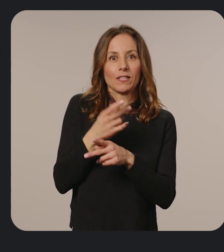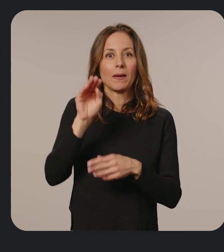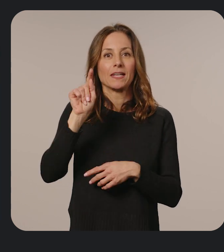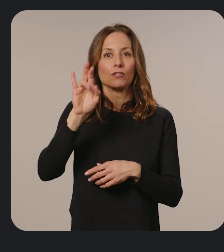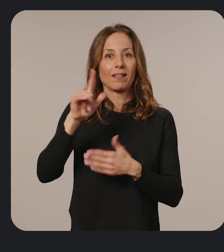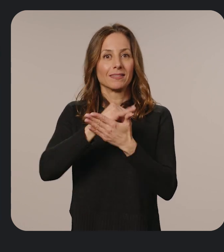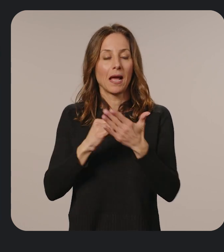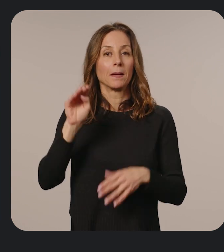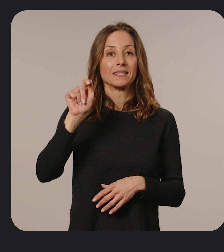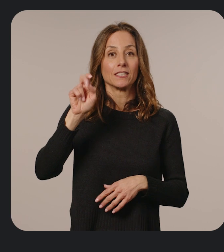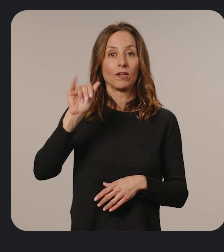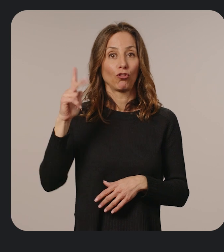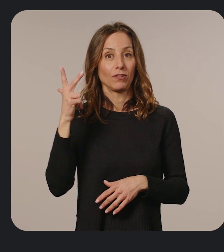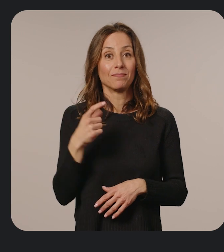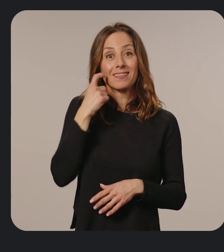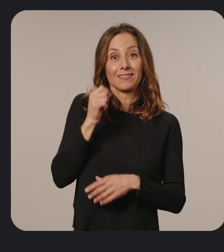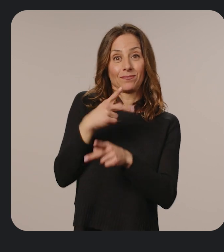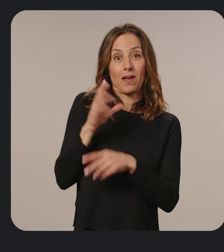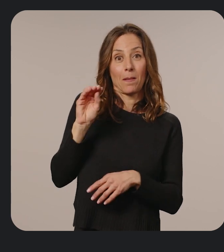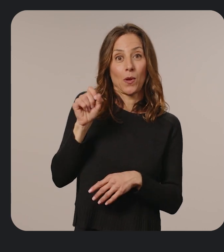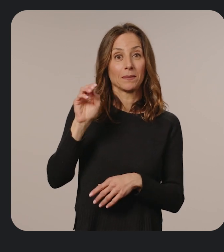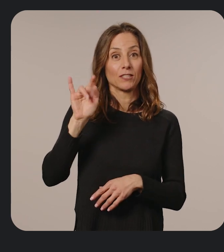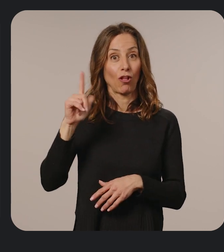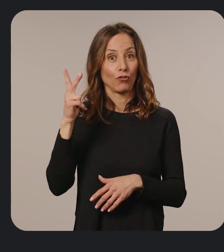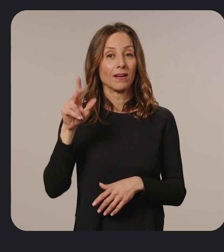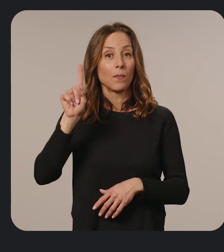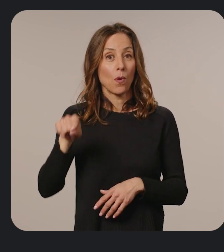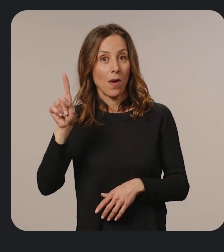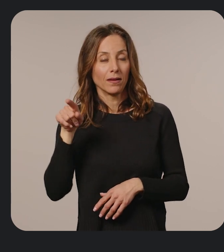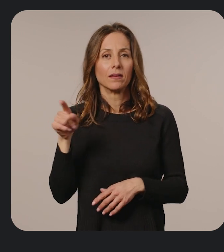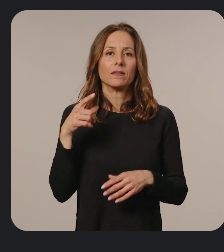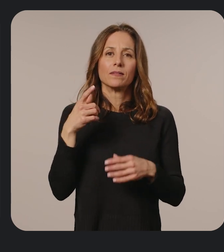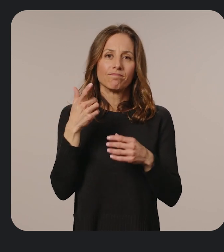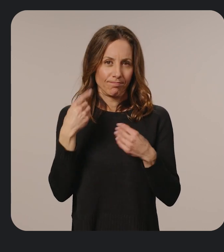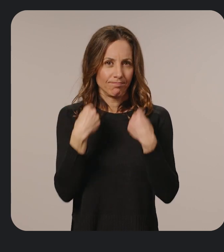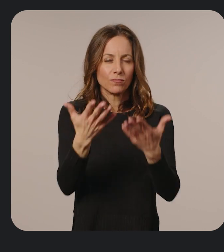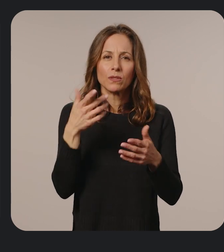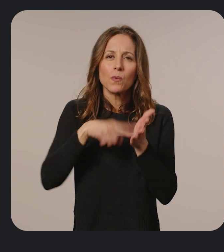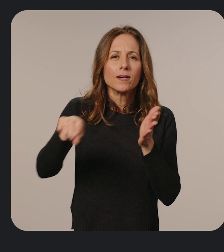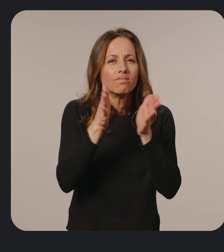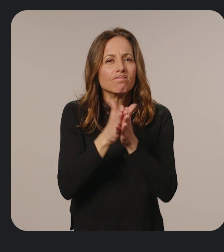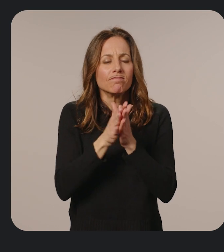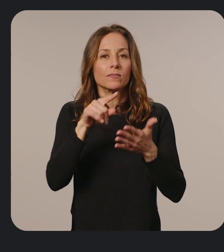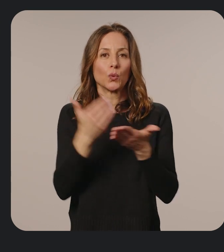of Material Design, Material 3. The latest version of Compose Material 3, version 1.1, provides highly requested new components